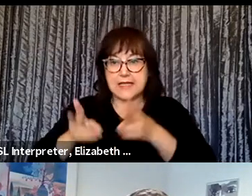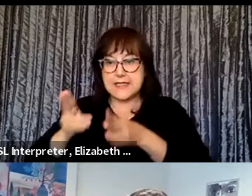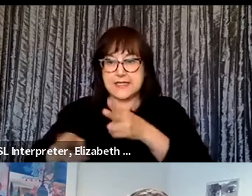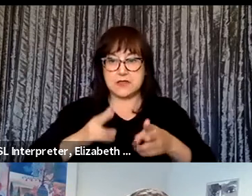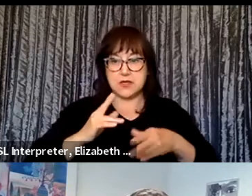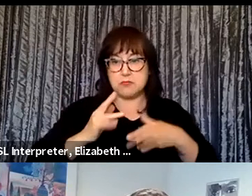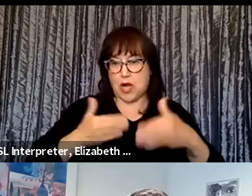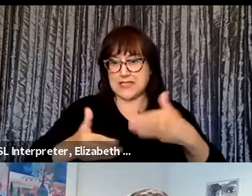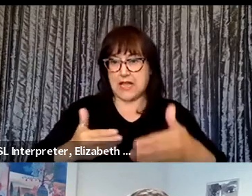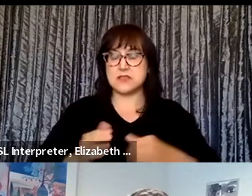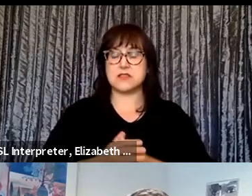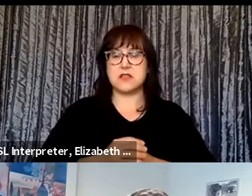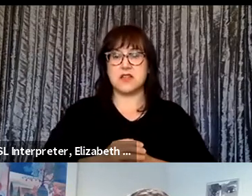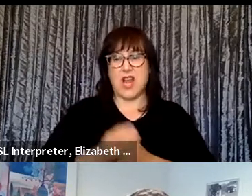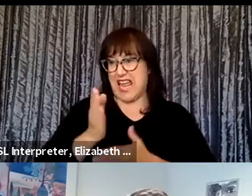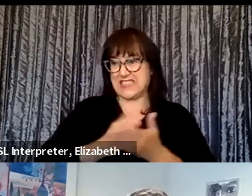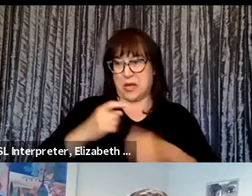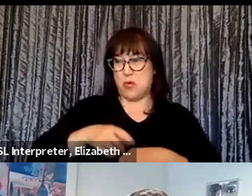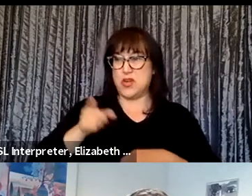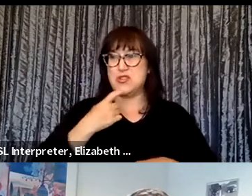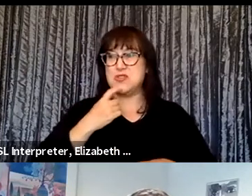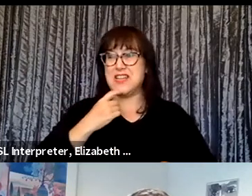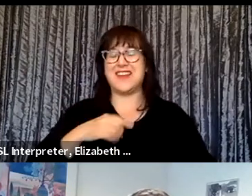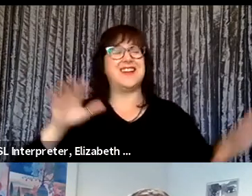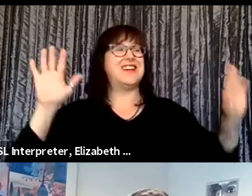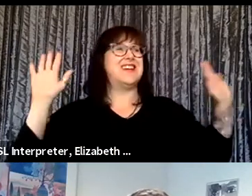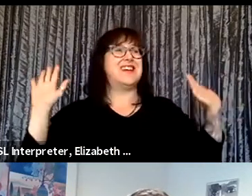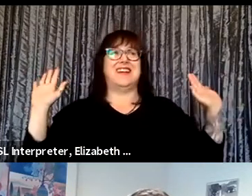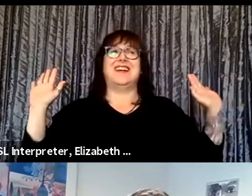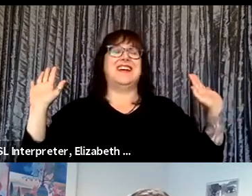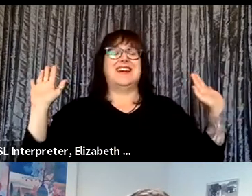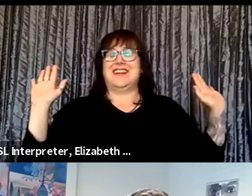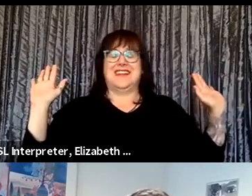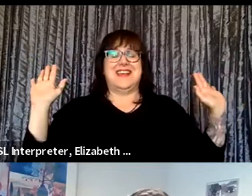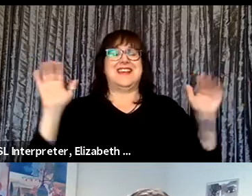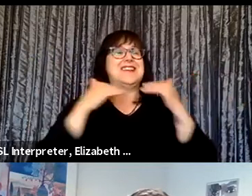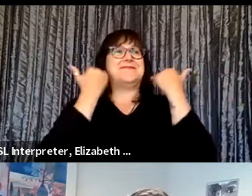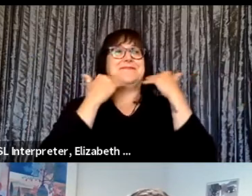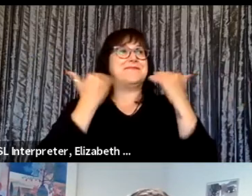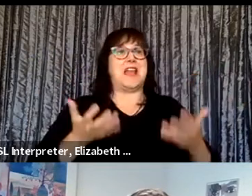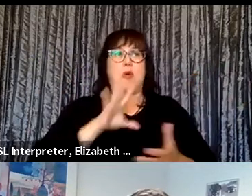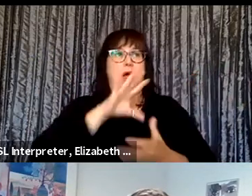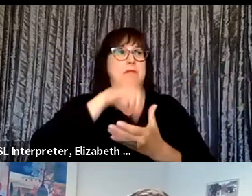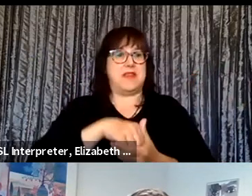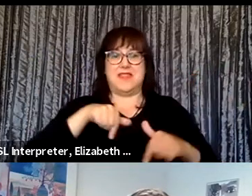Was there a point where you said, "You know, "I think I'm gonna pass on being part of this for the day."